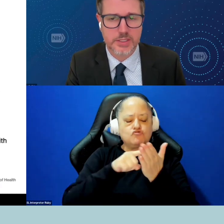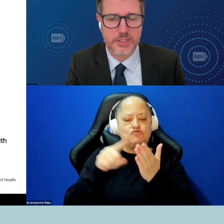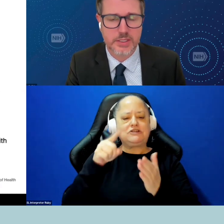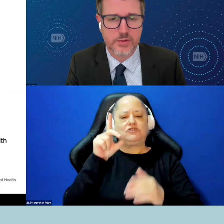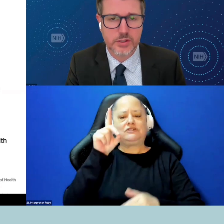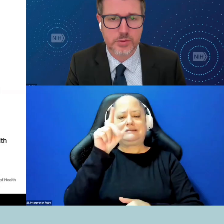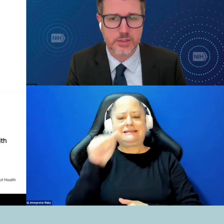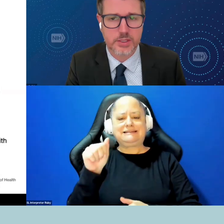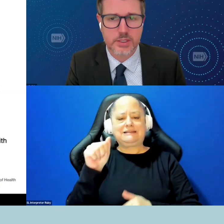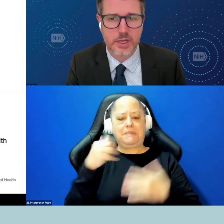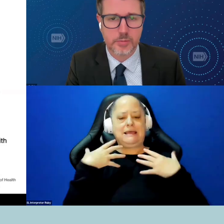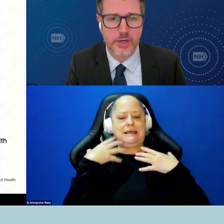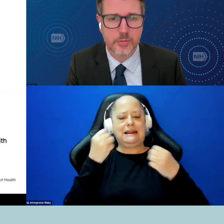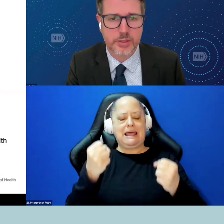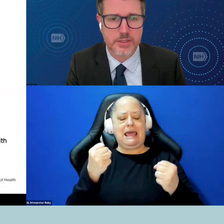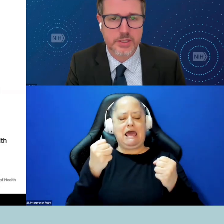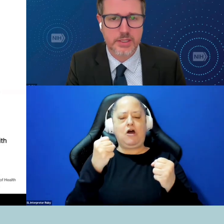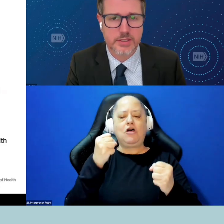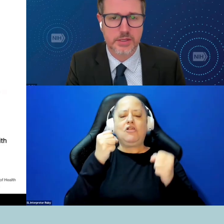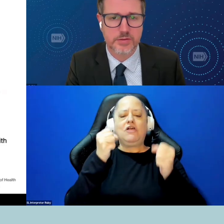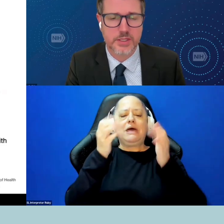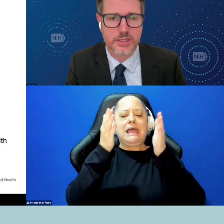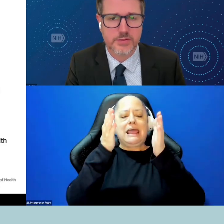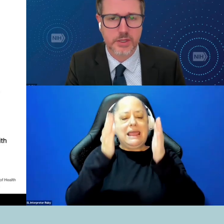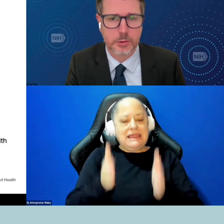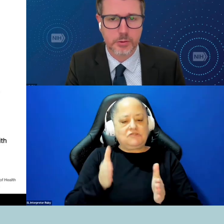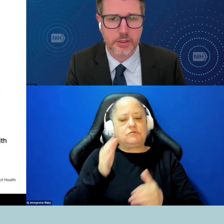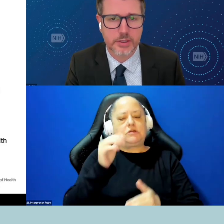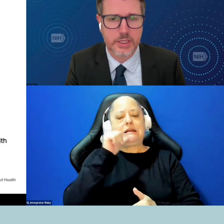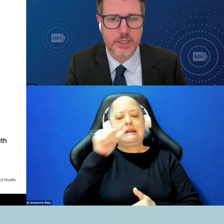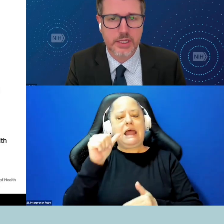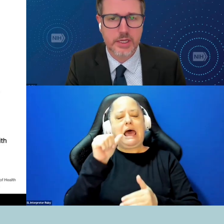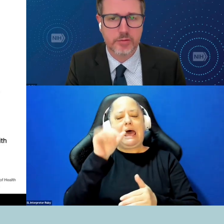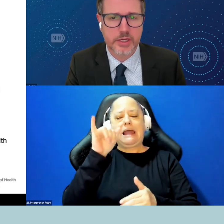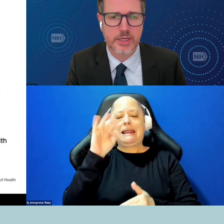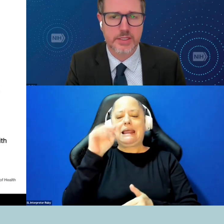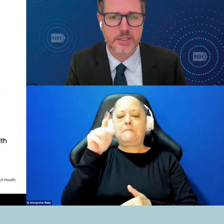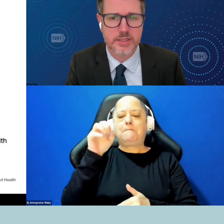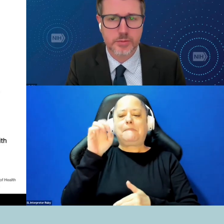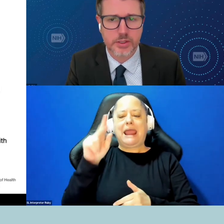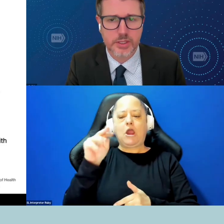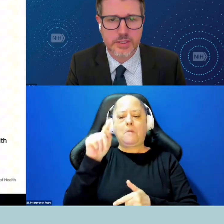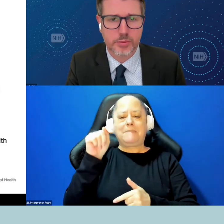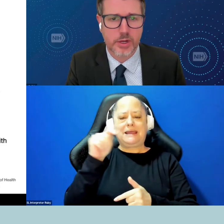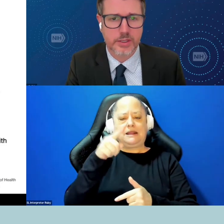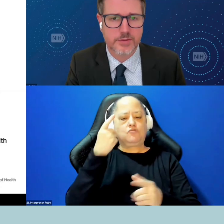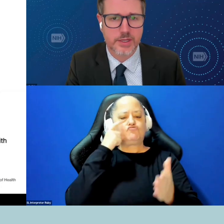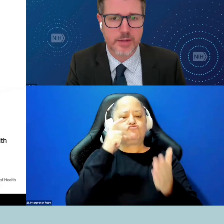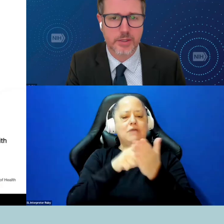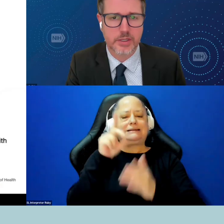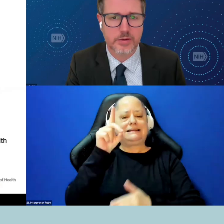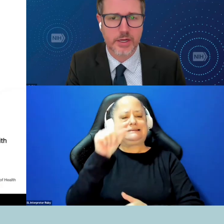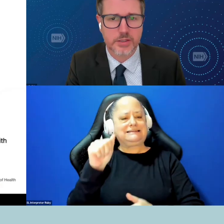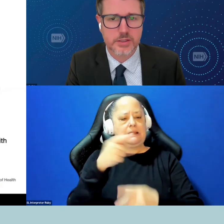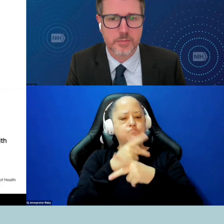places individuals, not impairments, at the center of Scientific Inquiry. It recognizes disability as the product of dynamic interactions